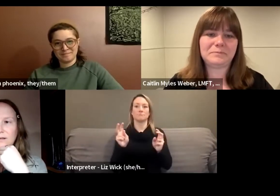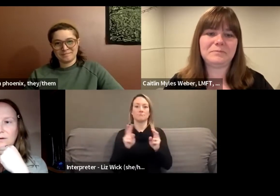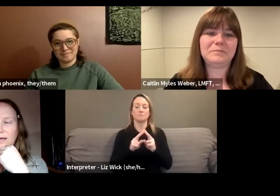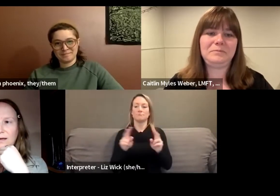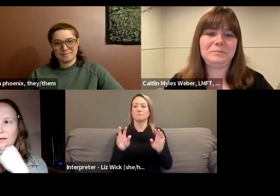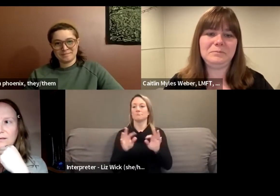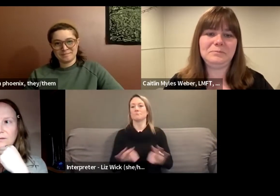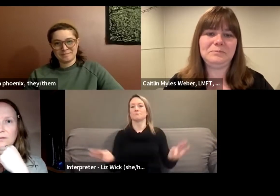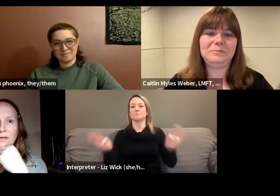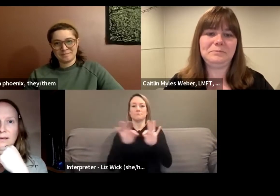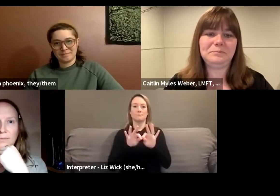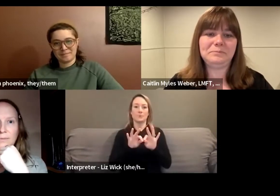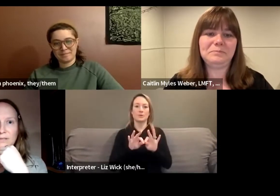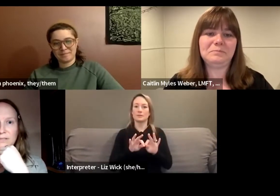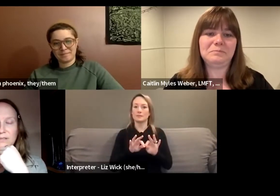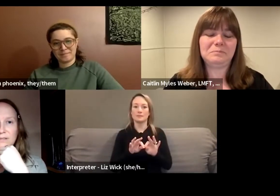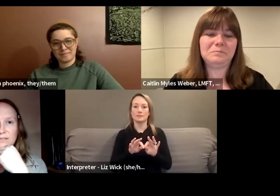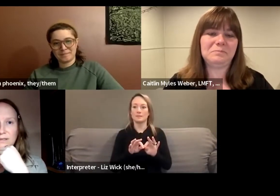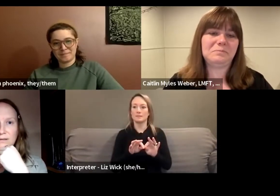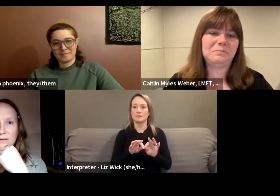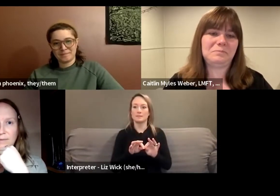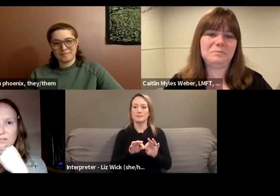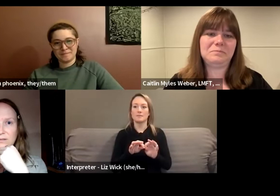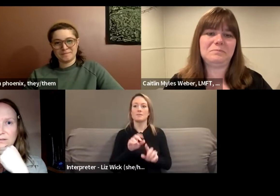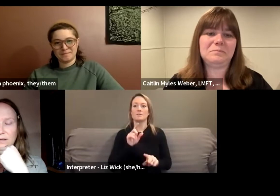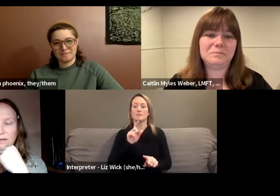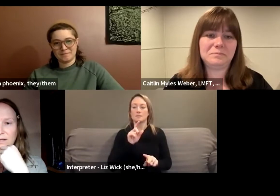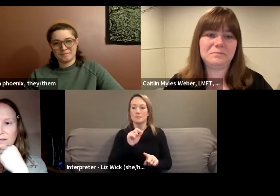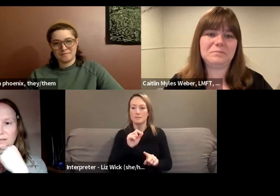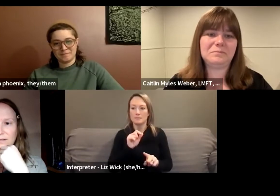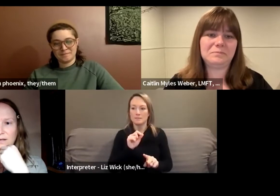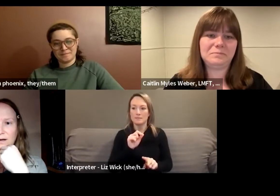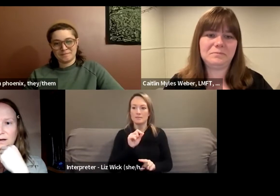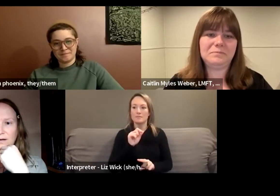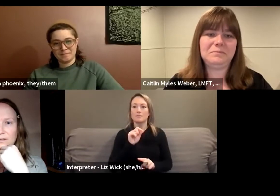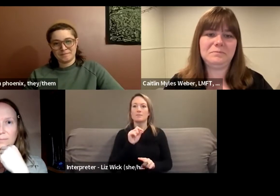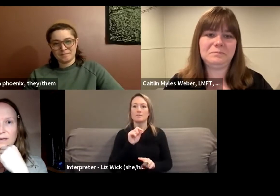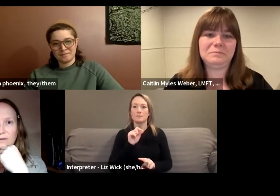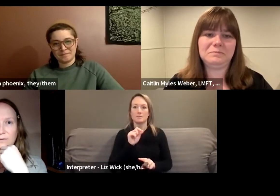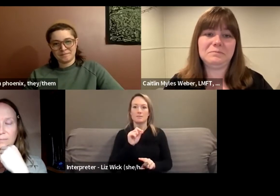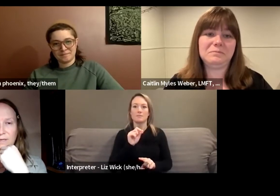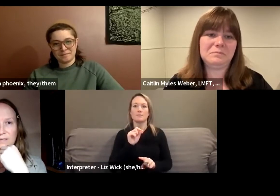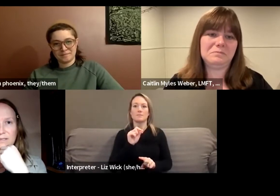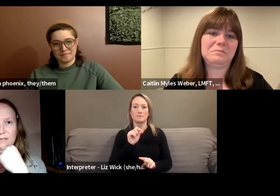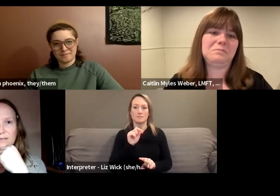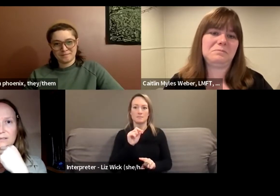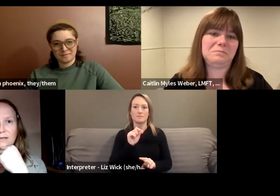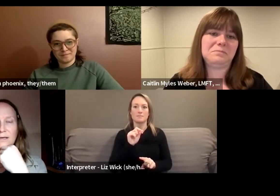You can't look at a person single dimensionally. They are so many different pieces,